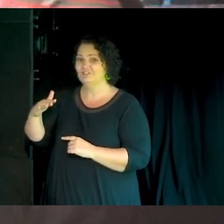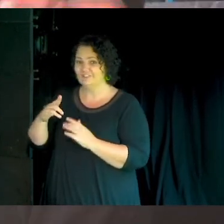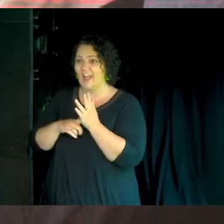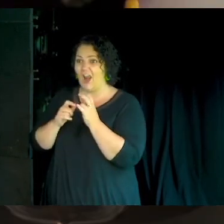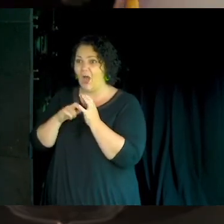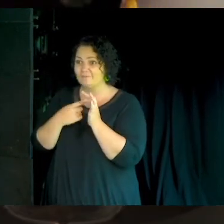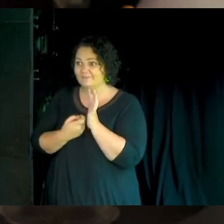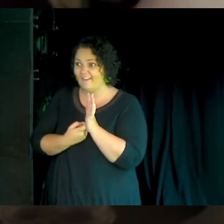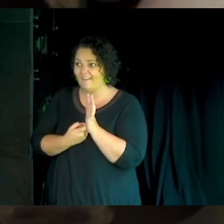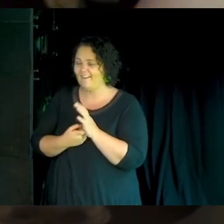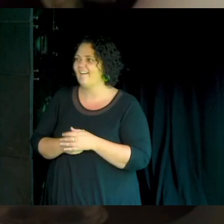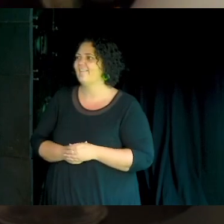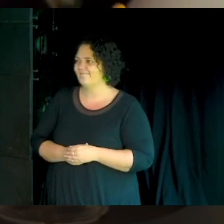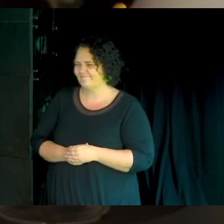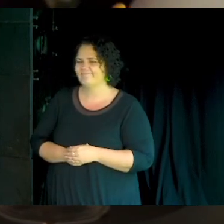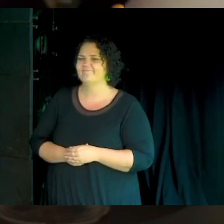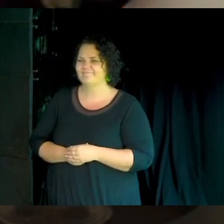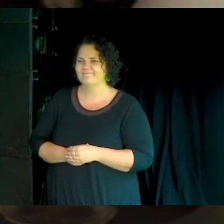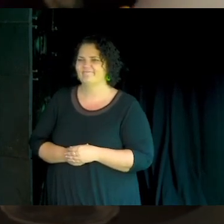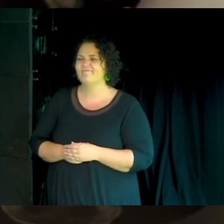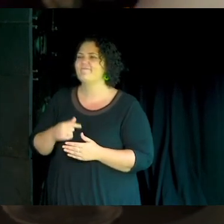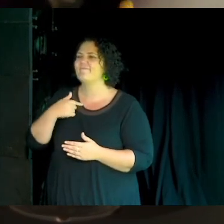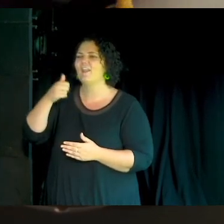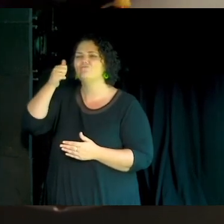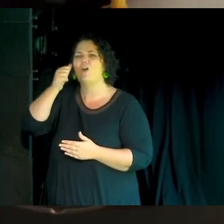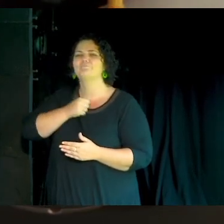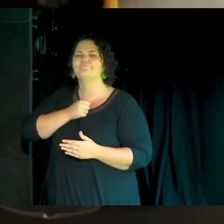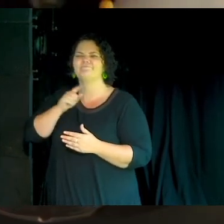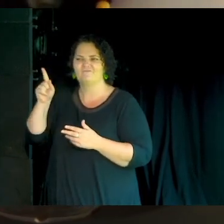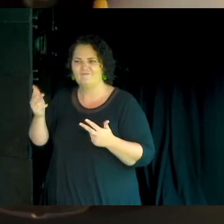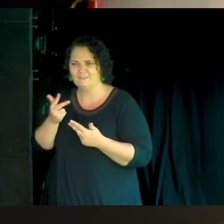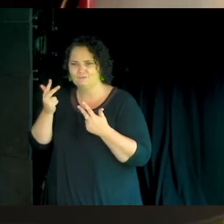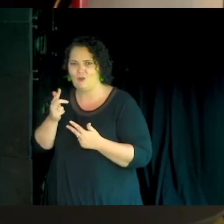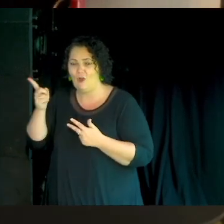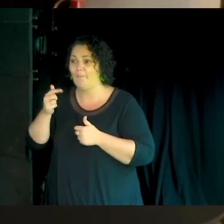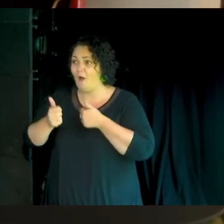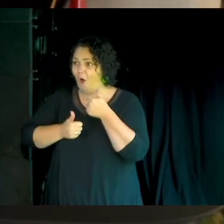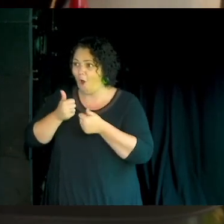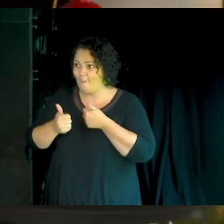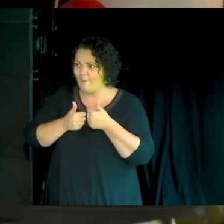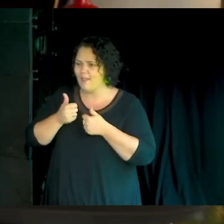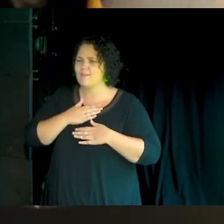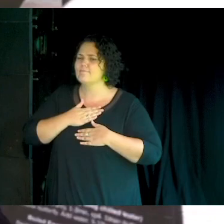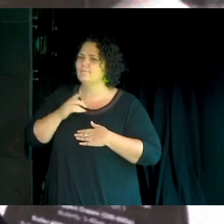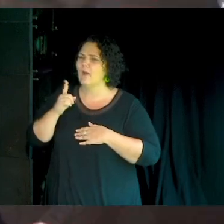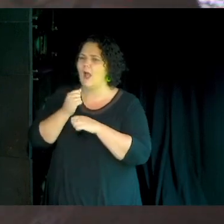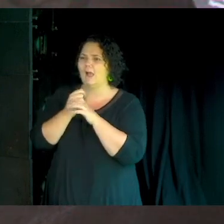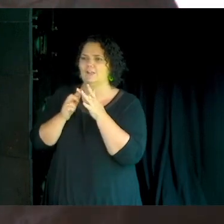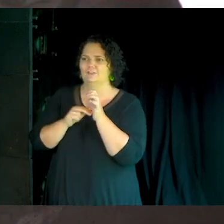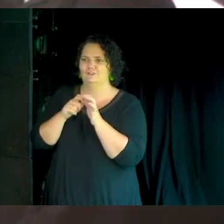the most popular one that I had in my restaurant is the ginger chilot oh yeah do you want to try to